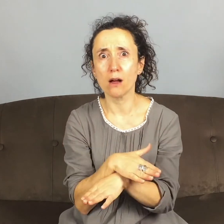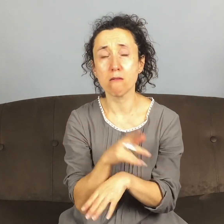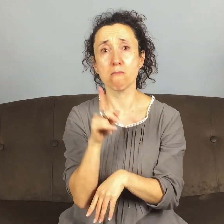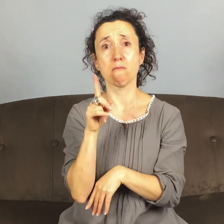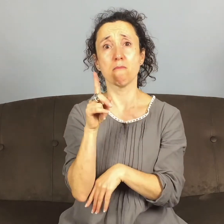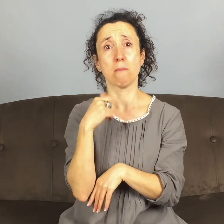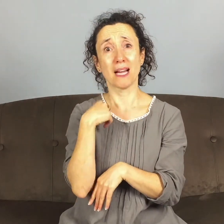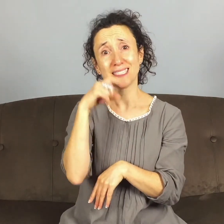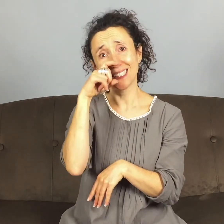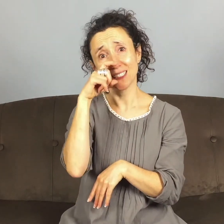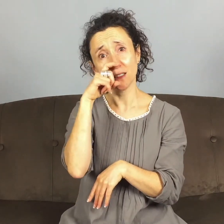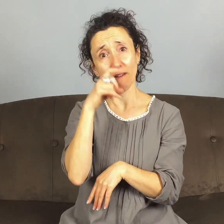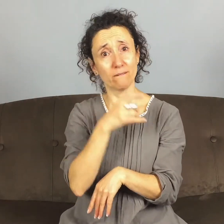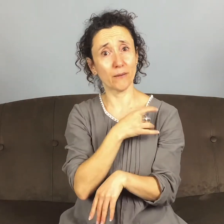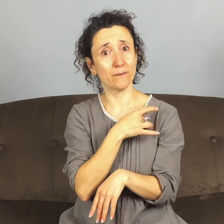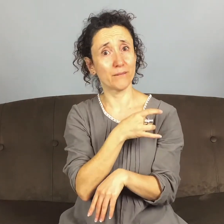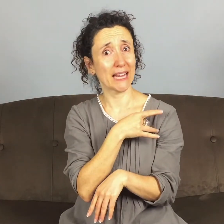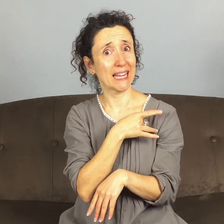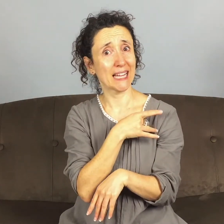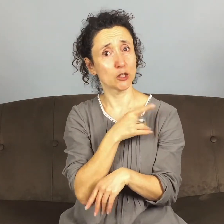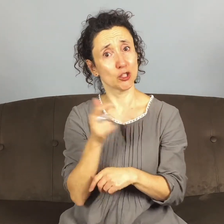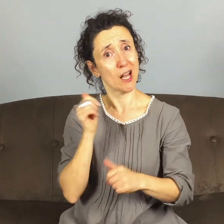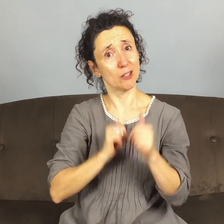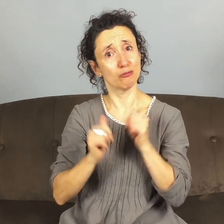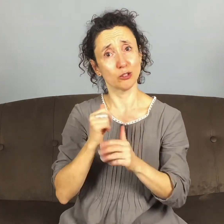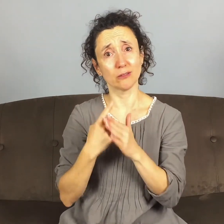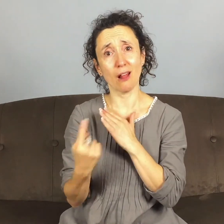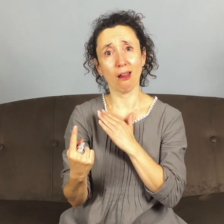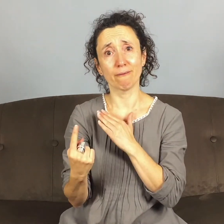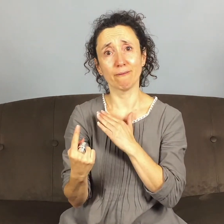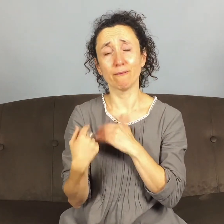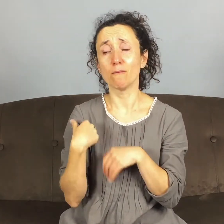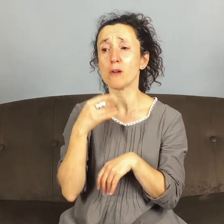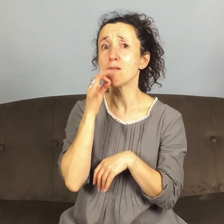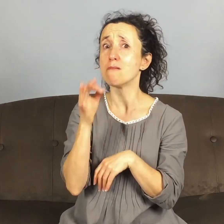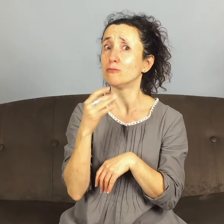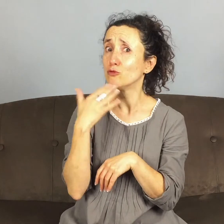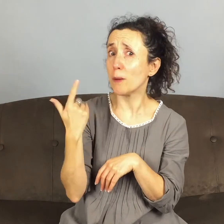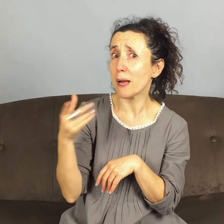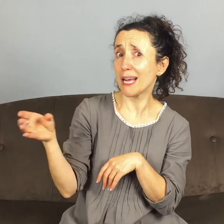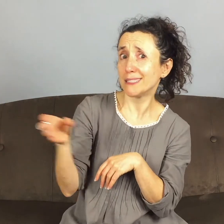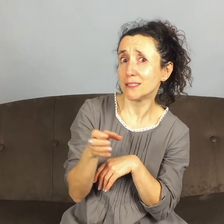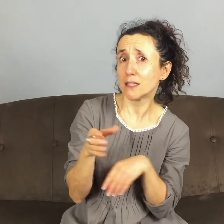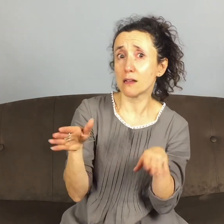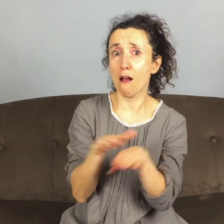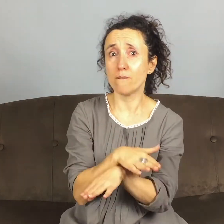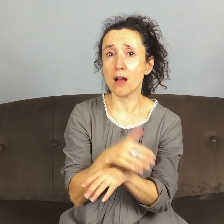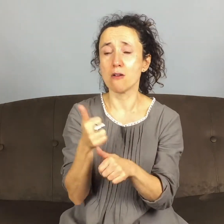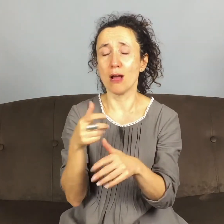thought I’d ask my own sister, Fifi Garfield, who is an actress as well to participate in that.